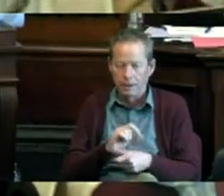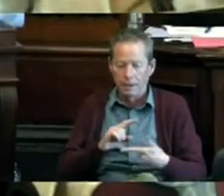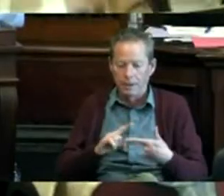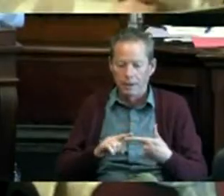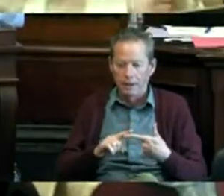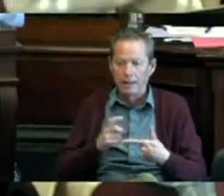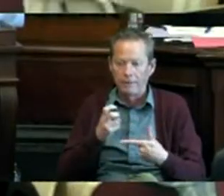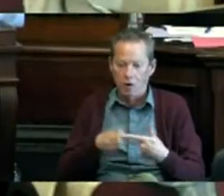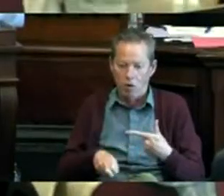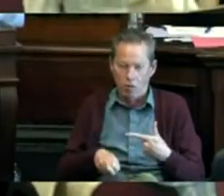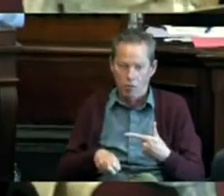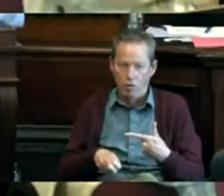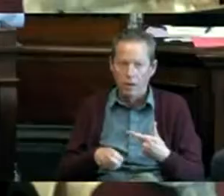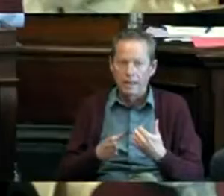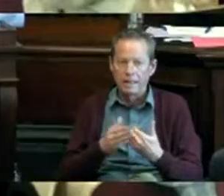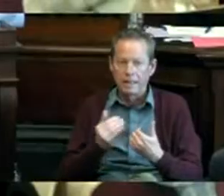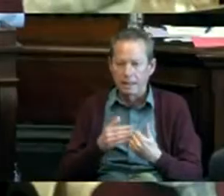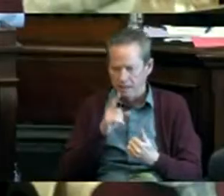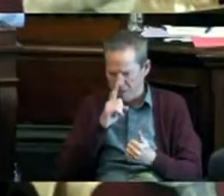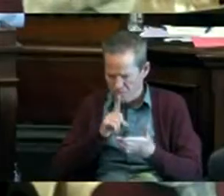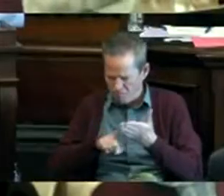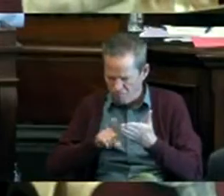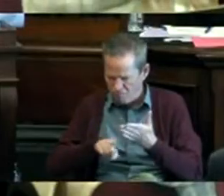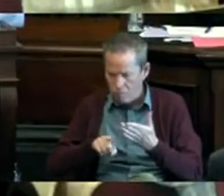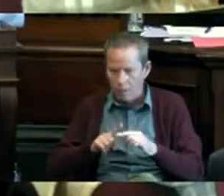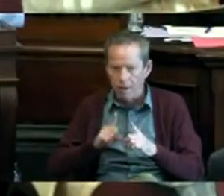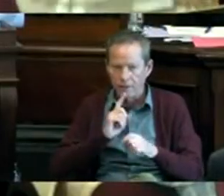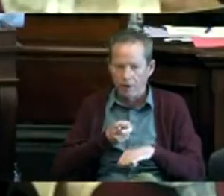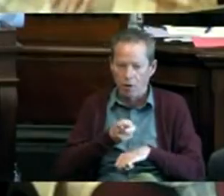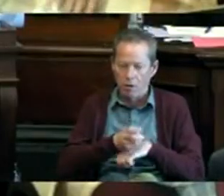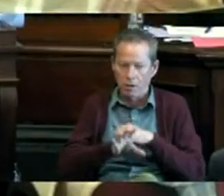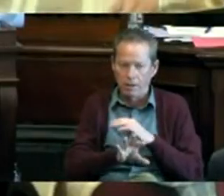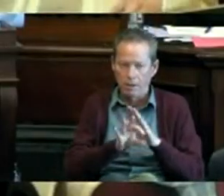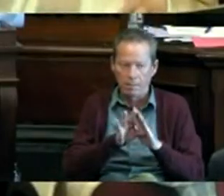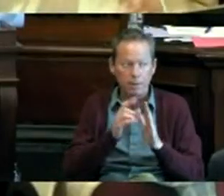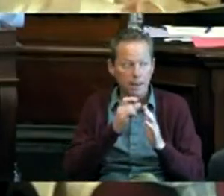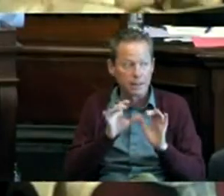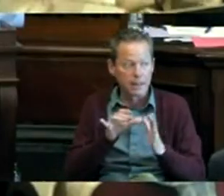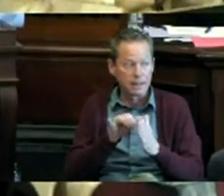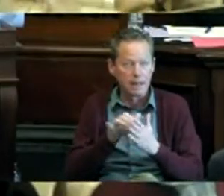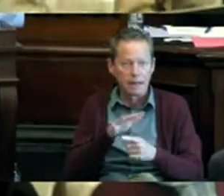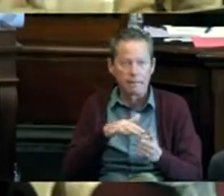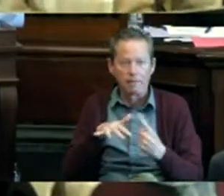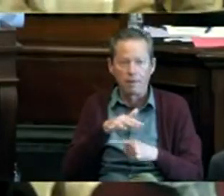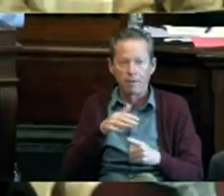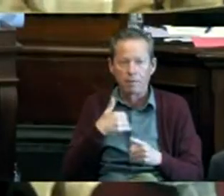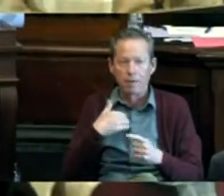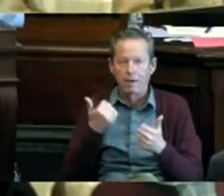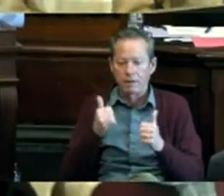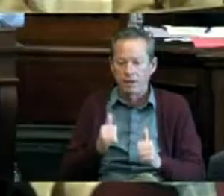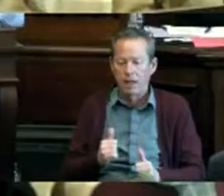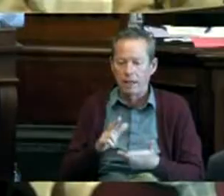effort picking these schools. They really did. And that is very hard to do. It's easy to be